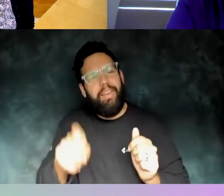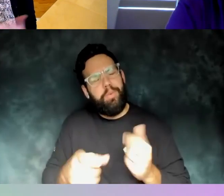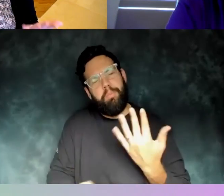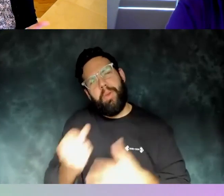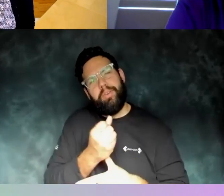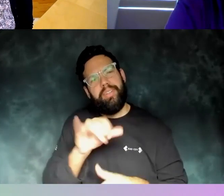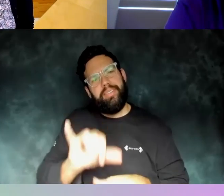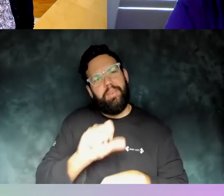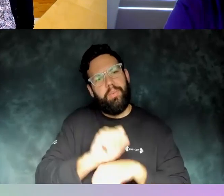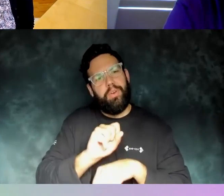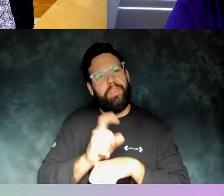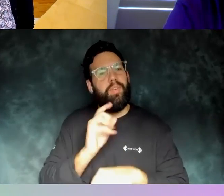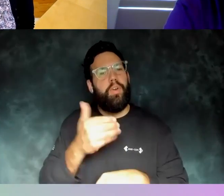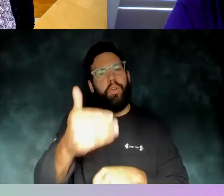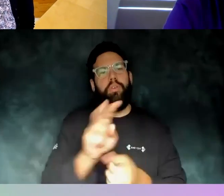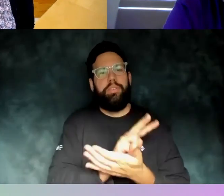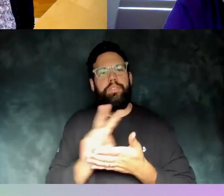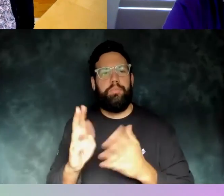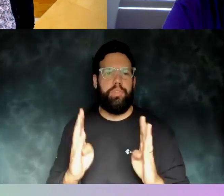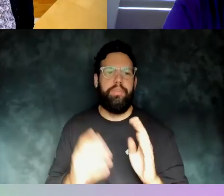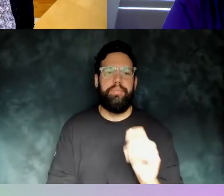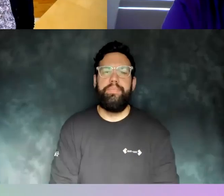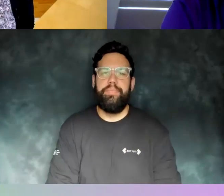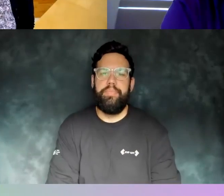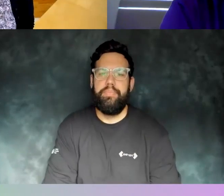technical debt, what kind of insights can you share about